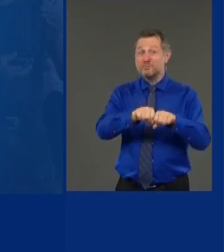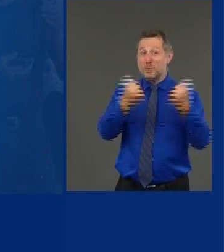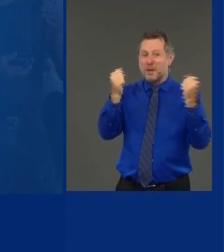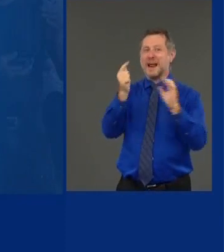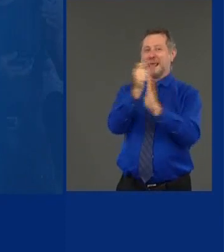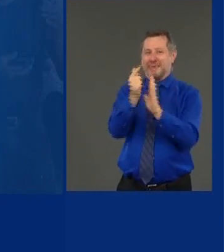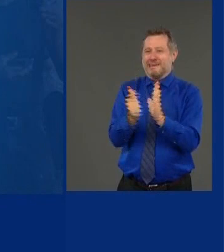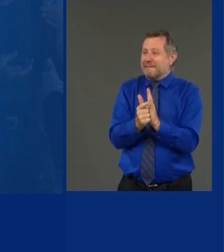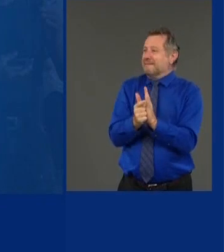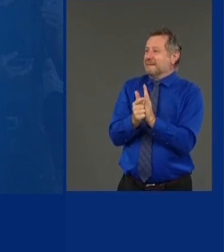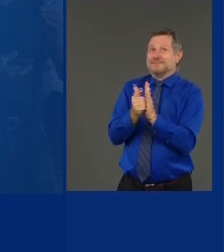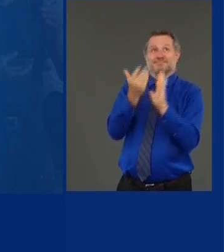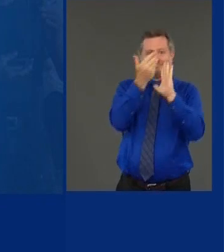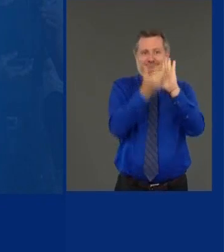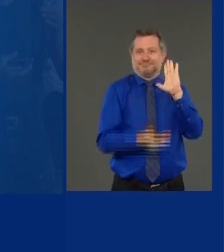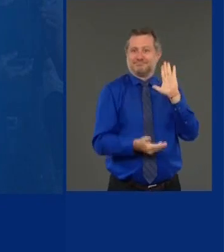I MEAN, IT IS JUST REALLY RECKLESS, RUDE, IRRESPONSIBLE,